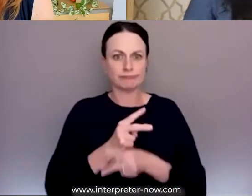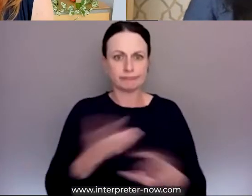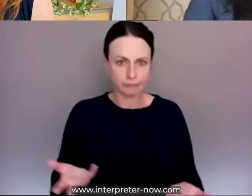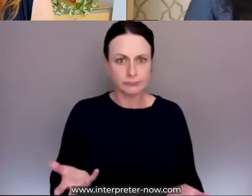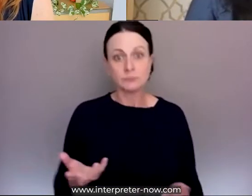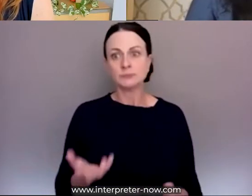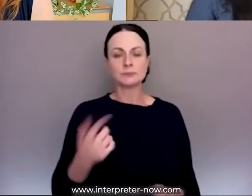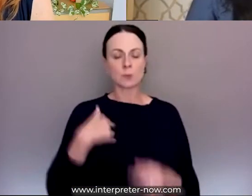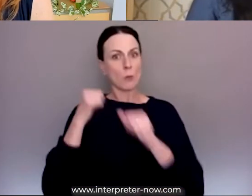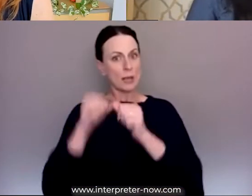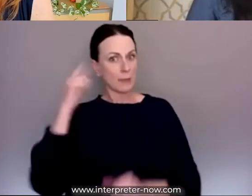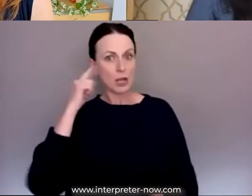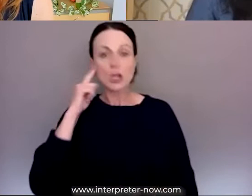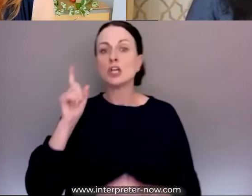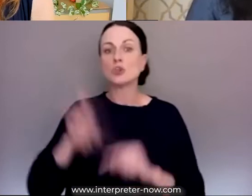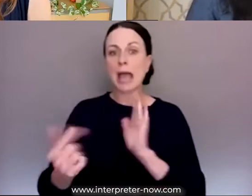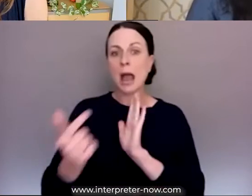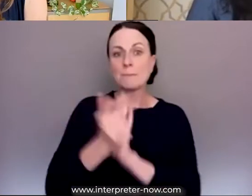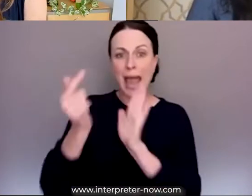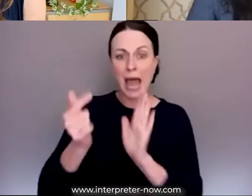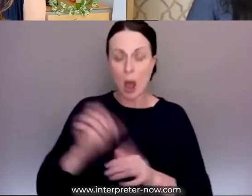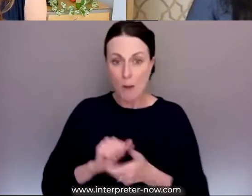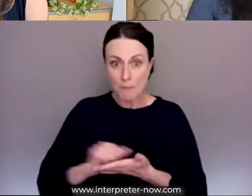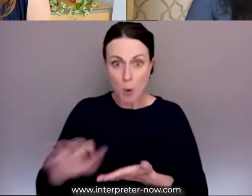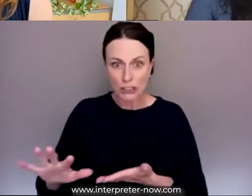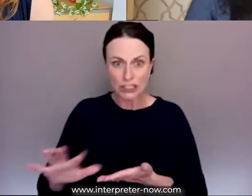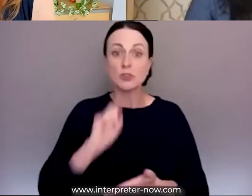We keep hearing this. You can't ban abortions. You can only ban safe abortions.